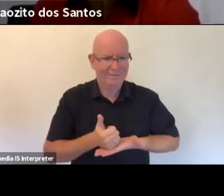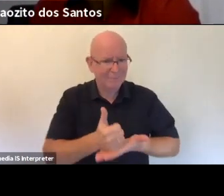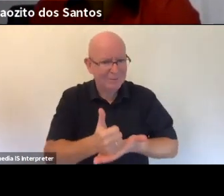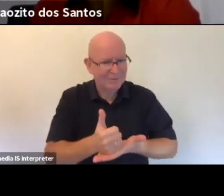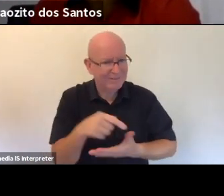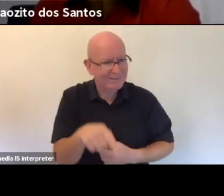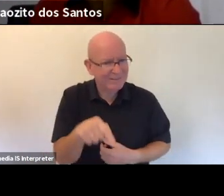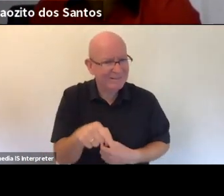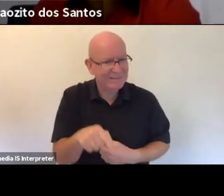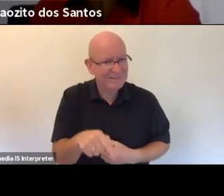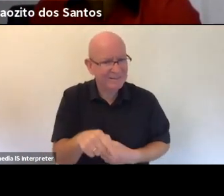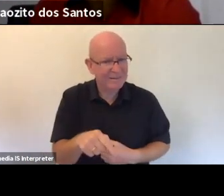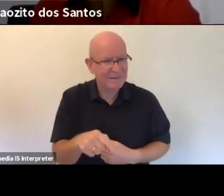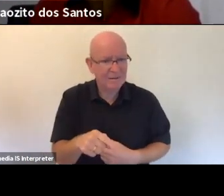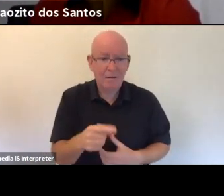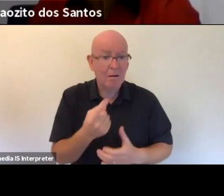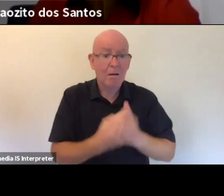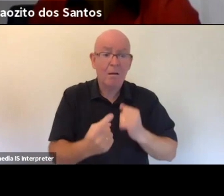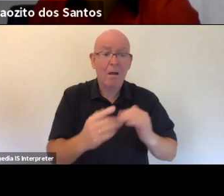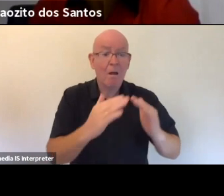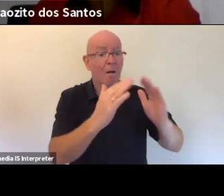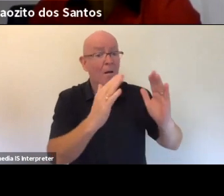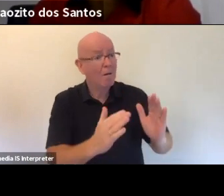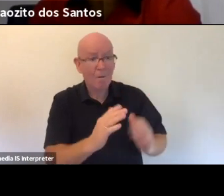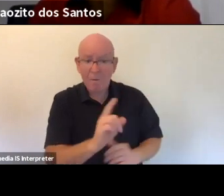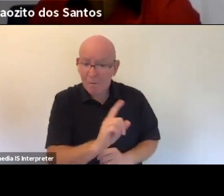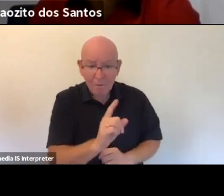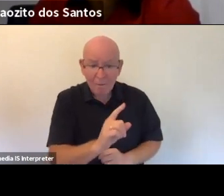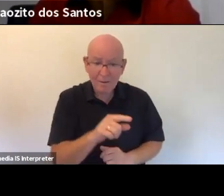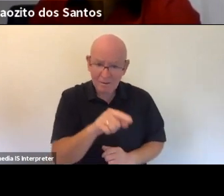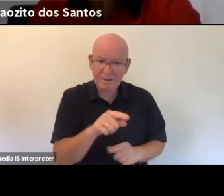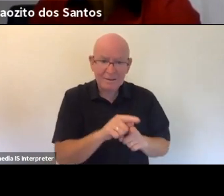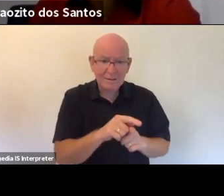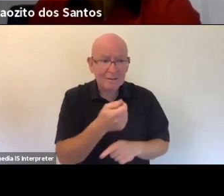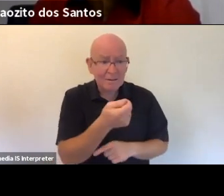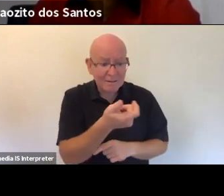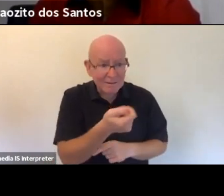if the salary are minimum of less than the five hundred.